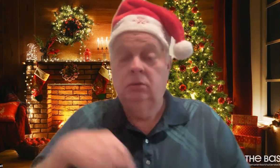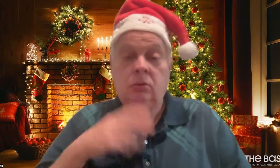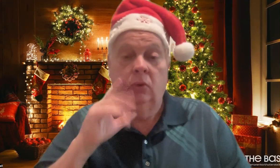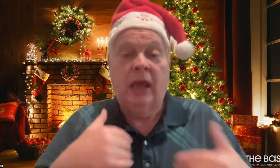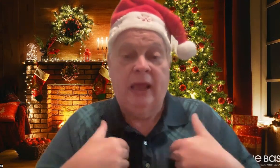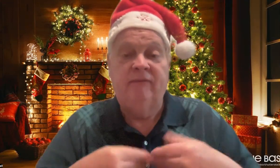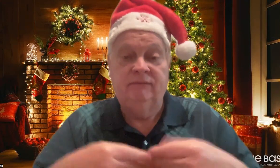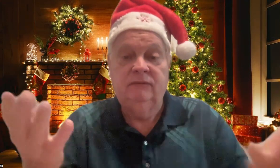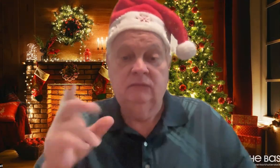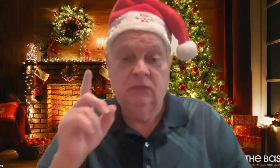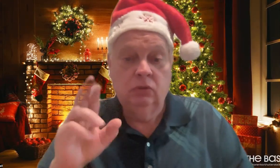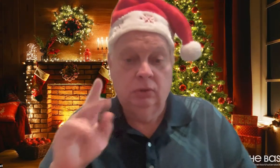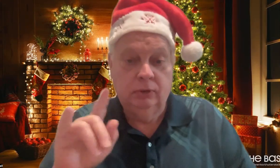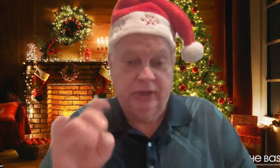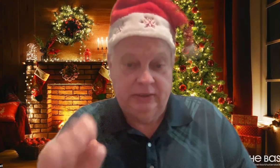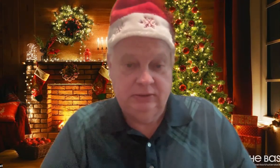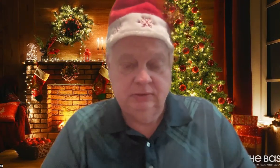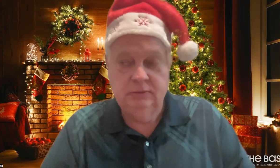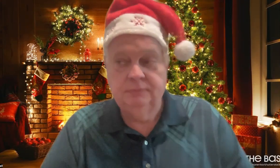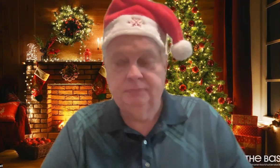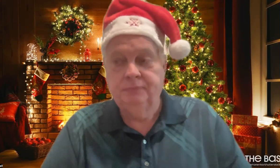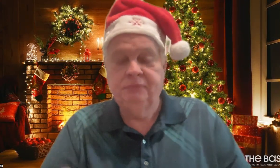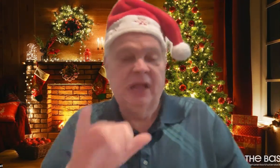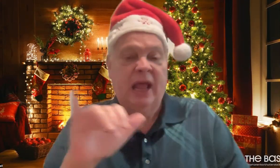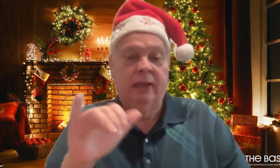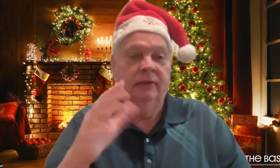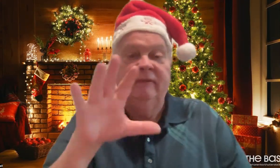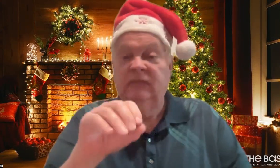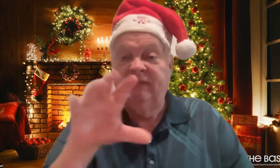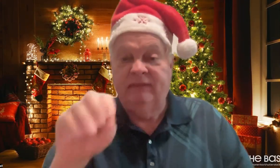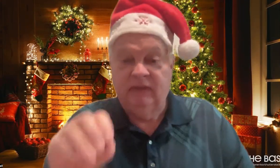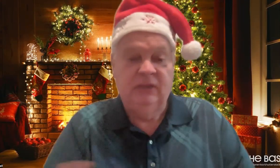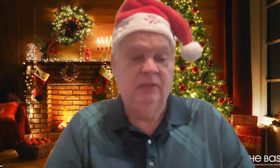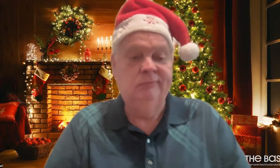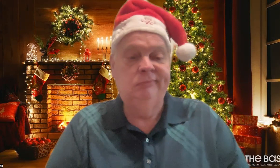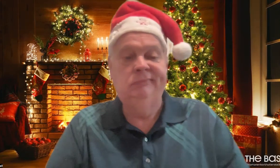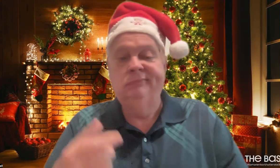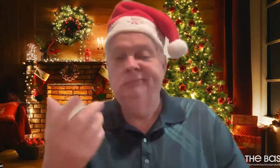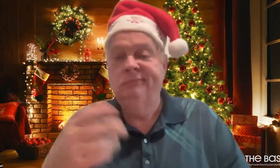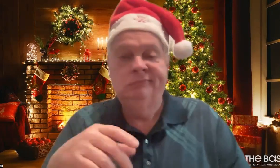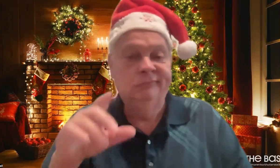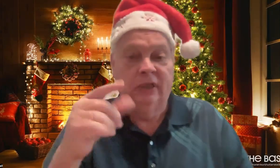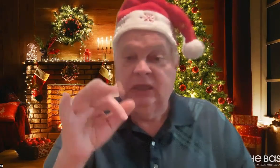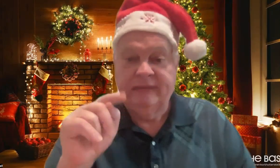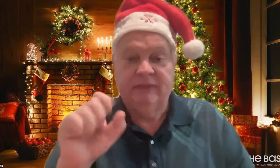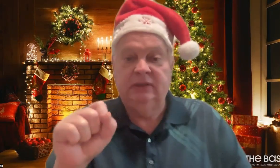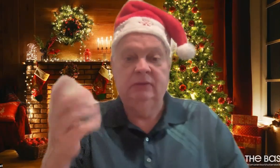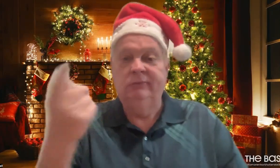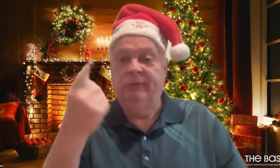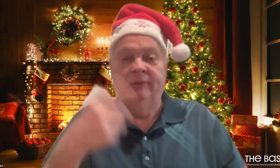We will have door prizes too, something like 50/50 or gifts of some kind.